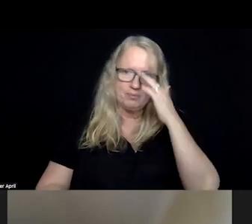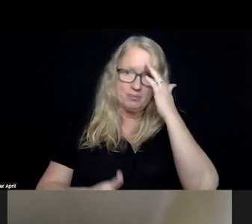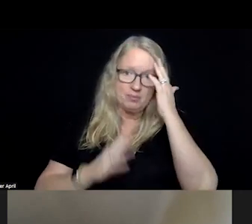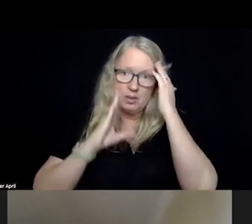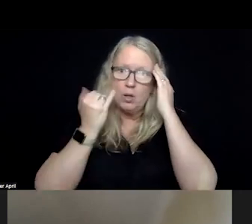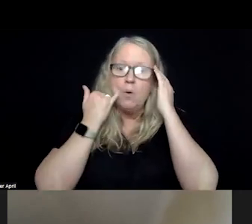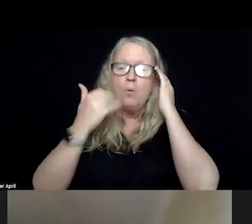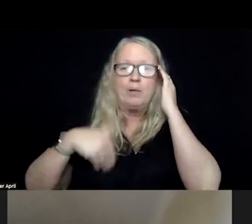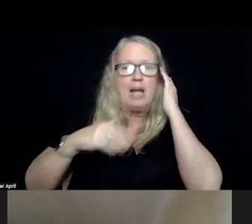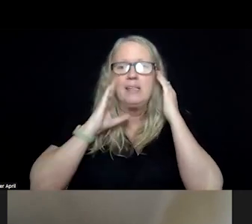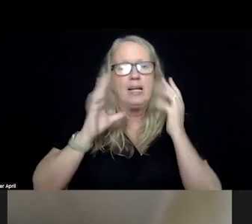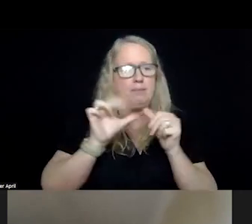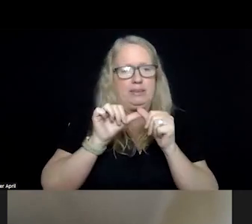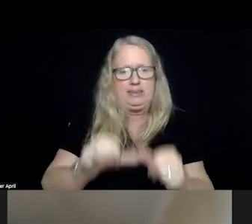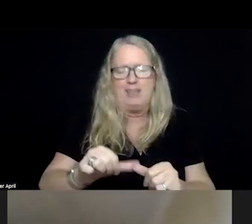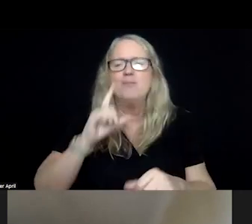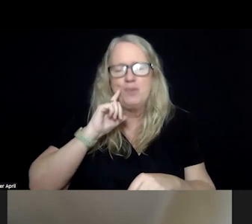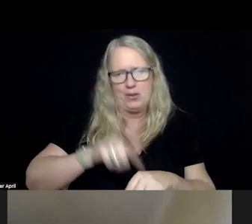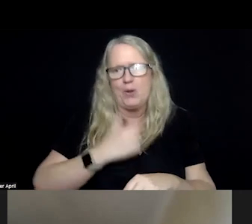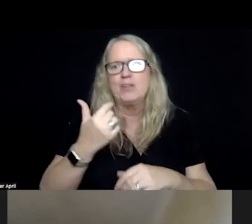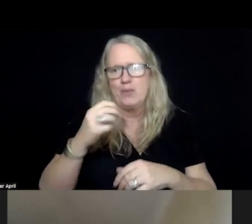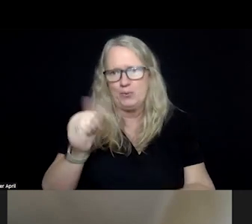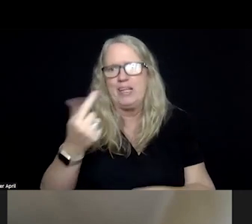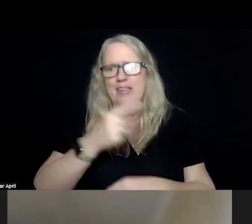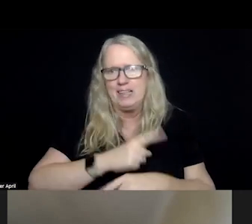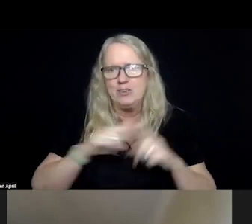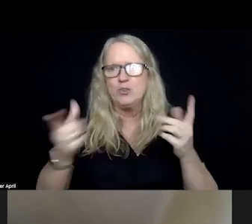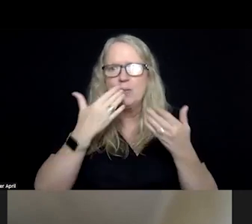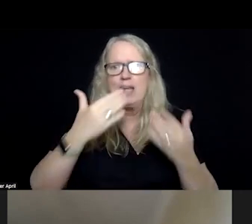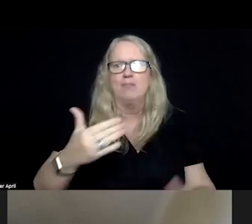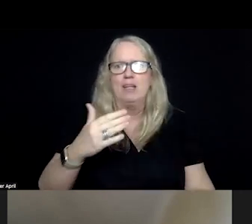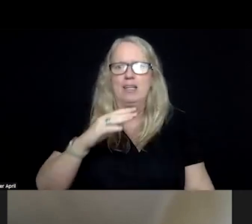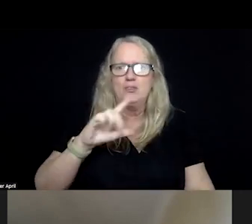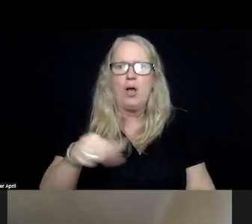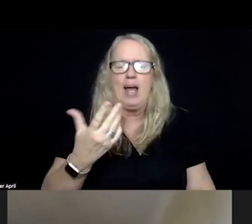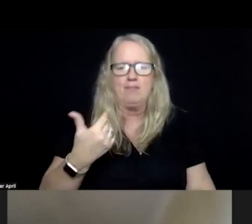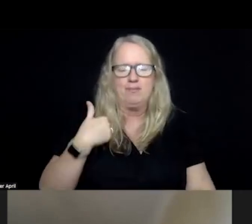THAT STAYED LONGER THAN THE TEN DAYS. THANKFULLY, I HAVE AN AMAZING